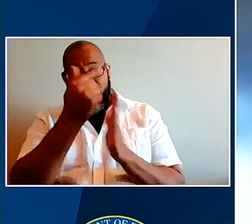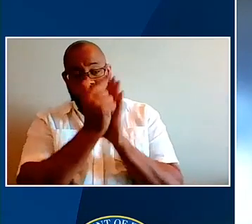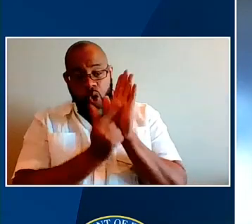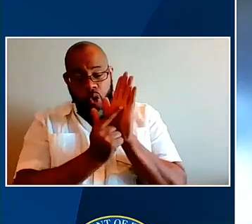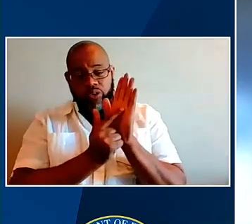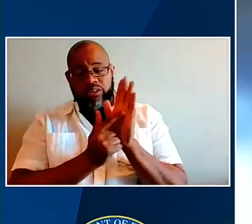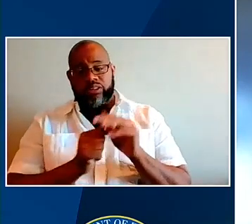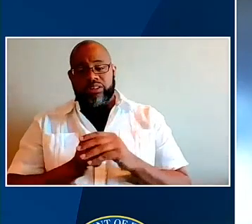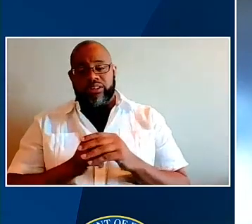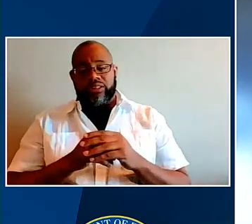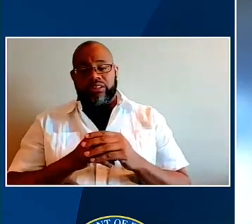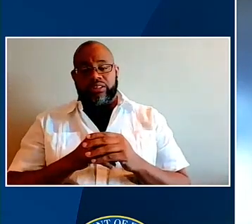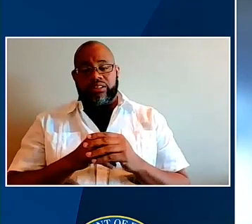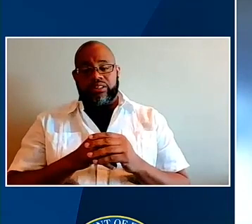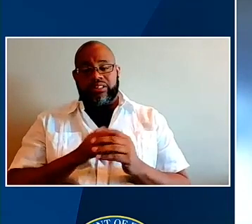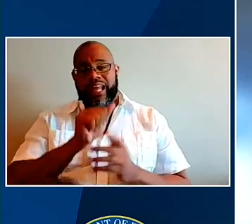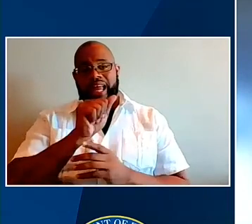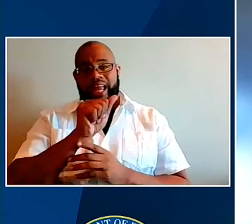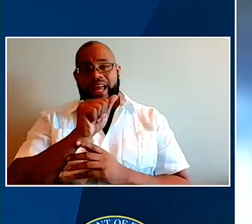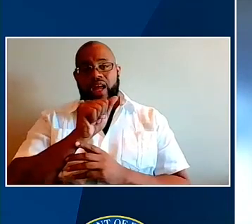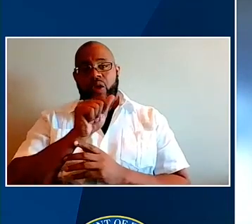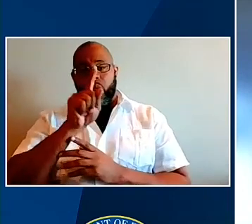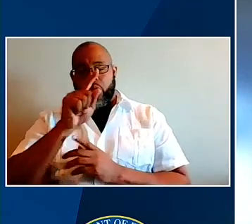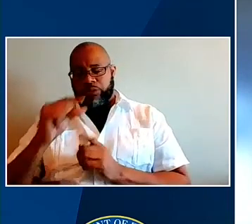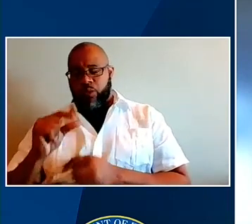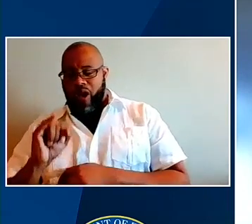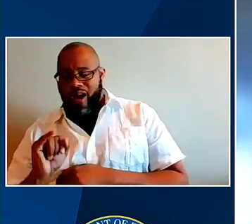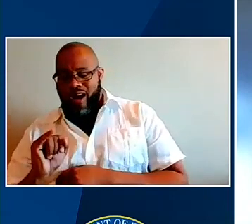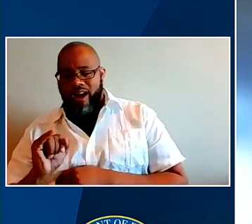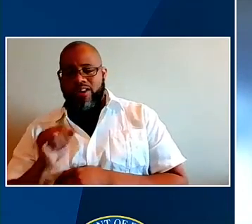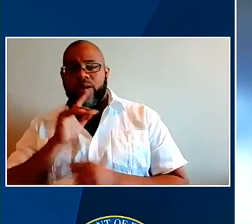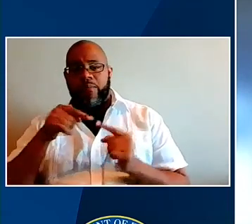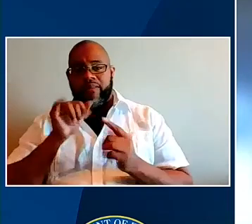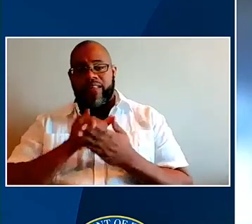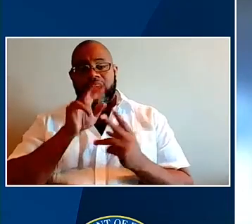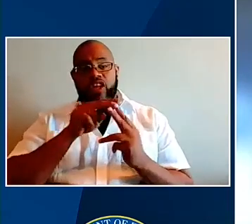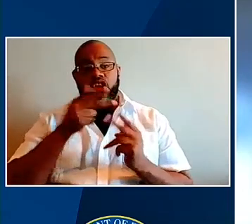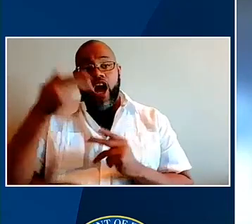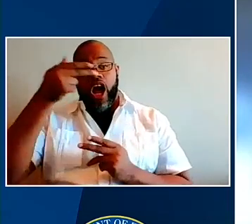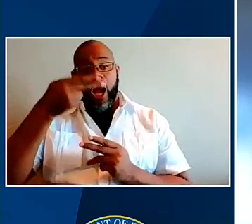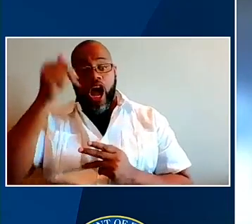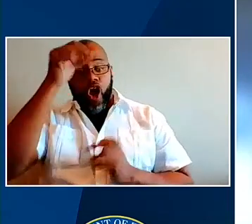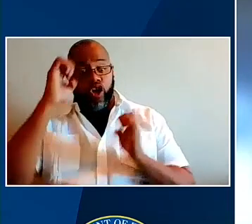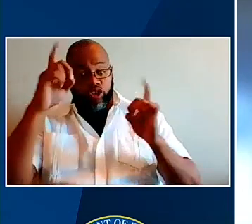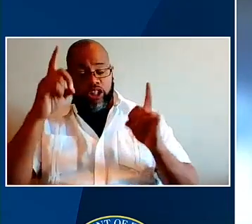little (i). Just to be clear that we're talking either about higher education or applicable laws